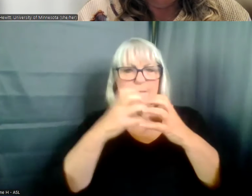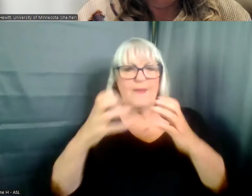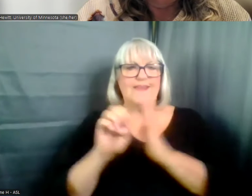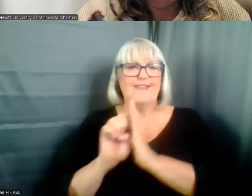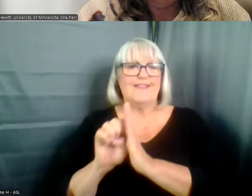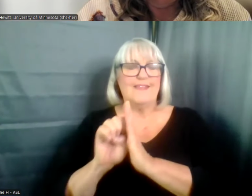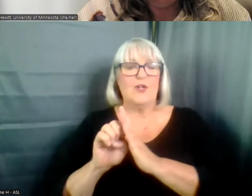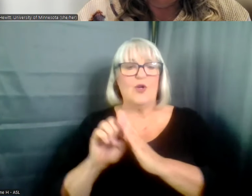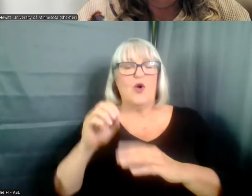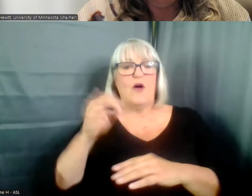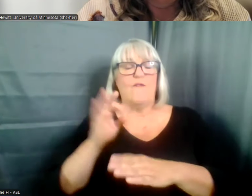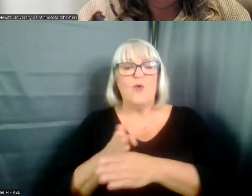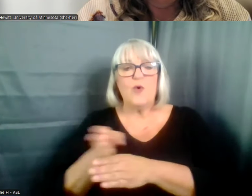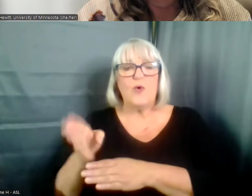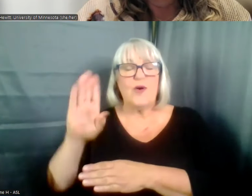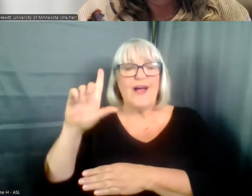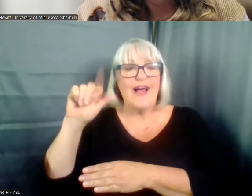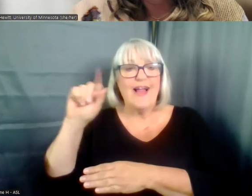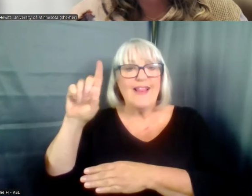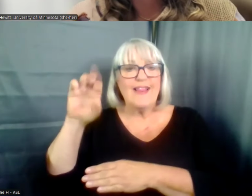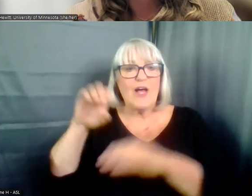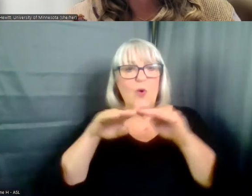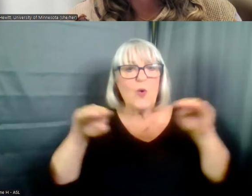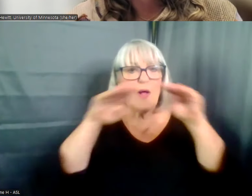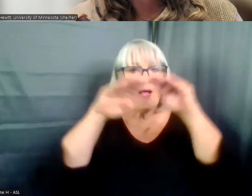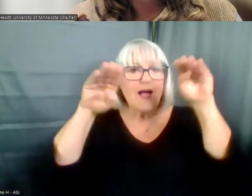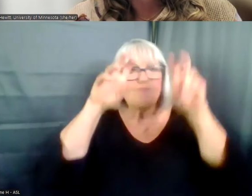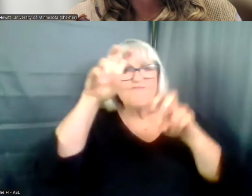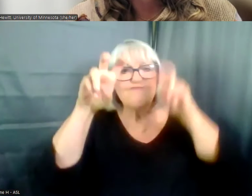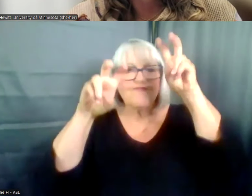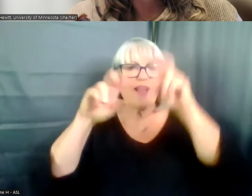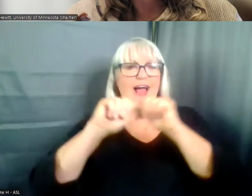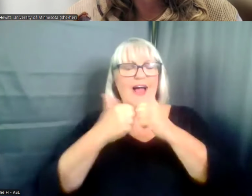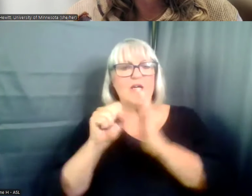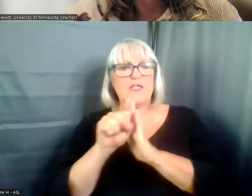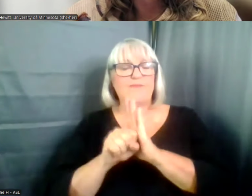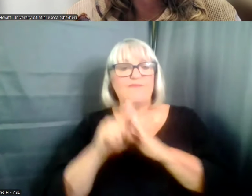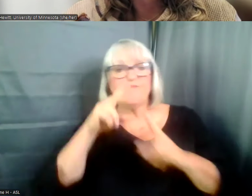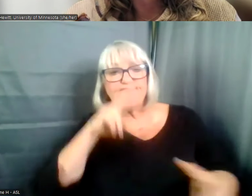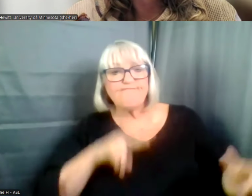career ladders and career lattices and how states are exploring and the development of those. Our friend Natasha Bryant at